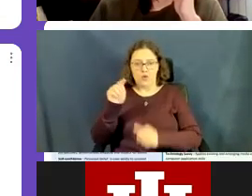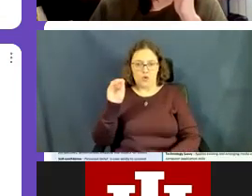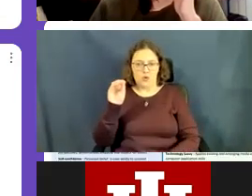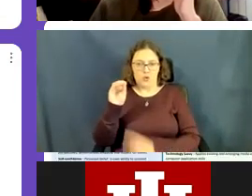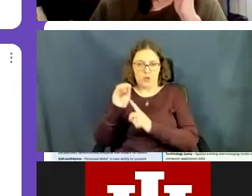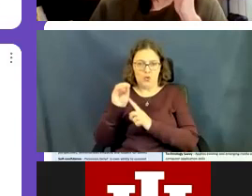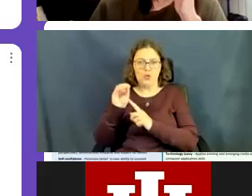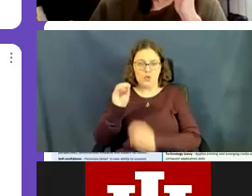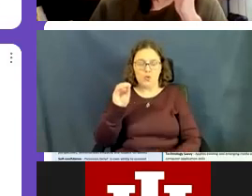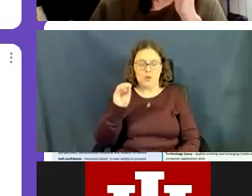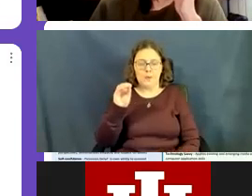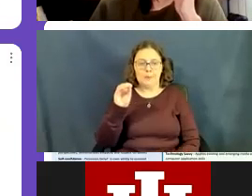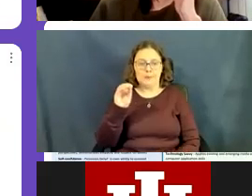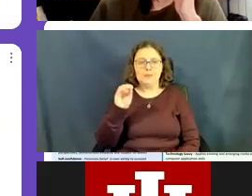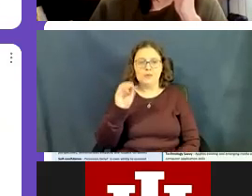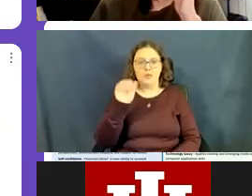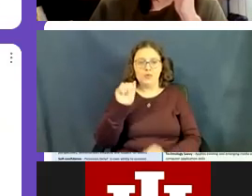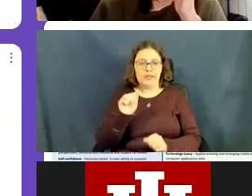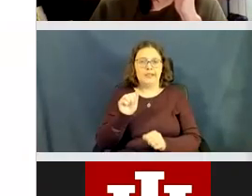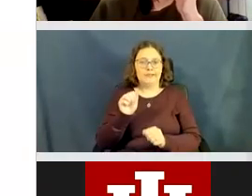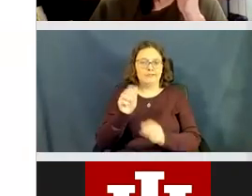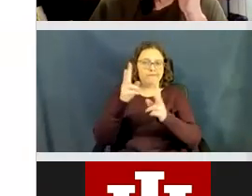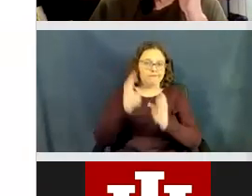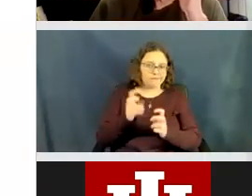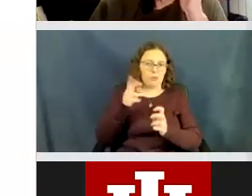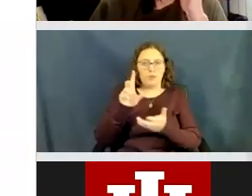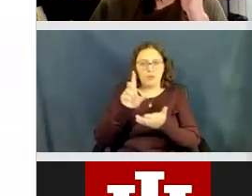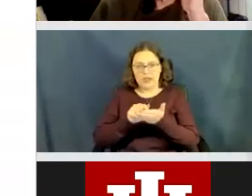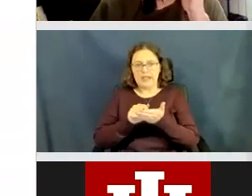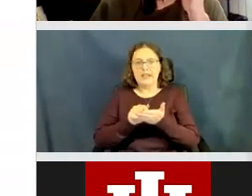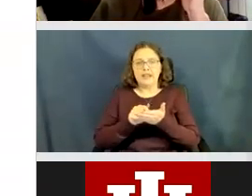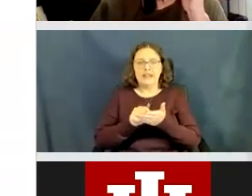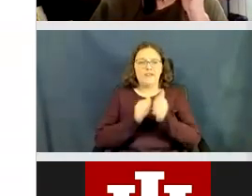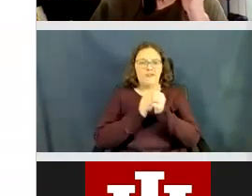This is where you can follow step-by-step which give you directions of how to copy but